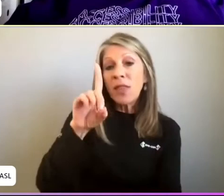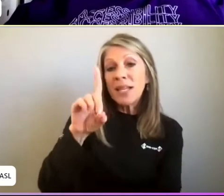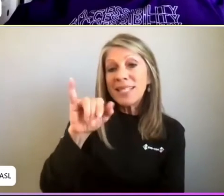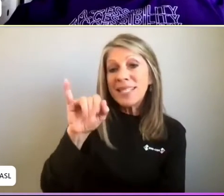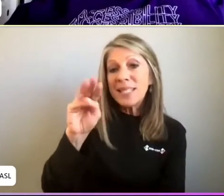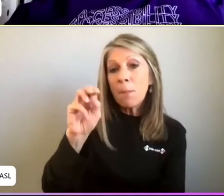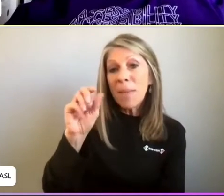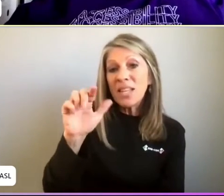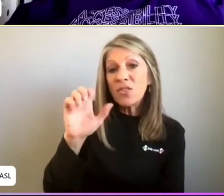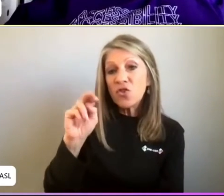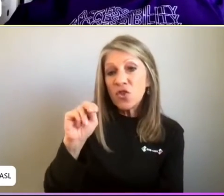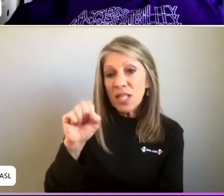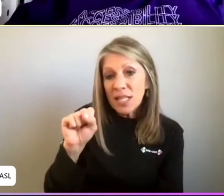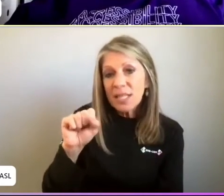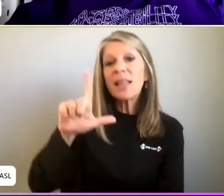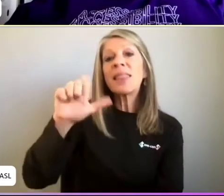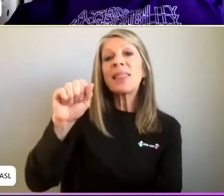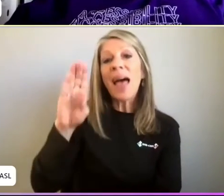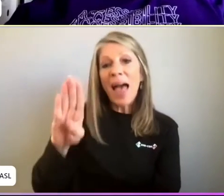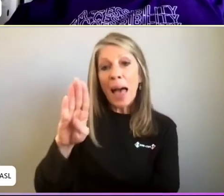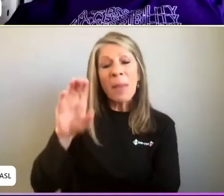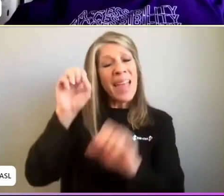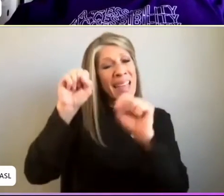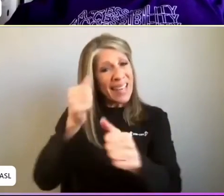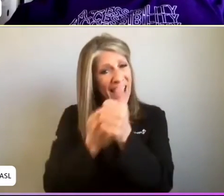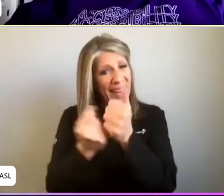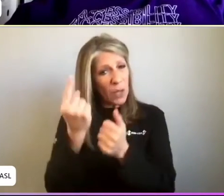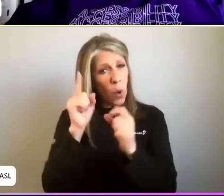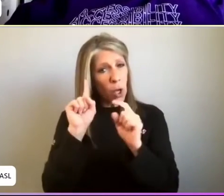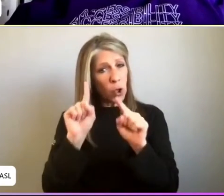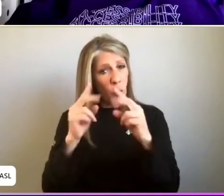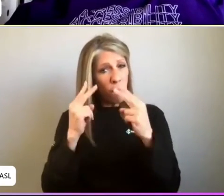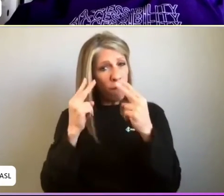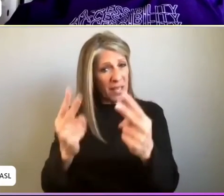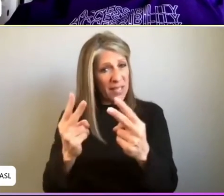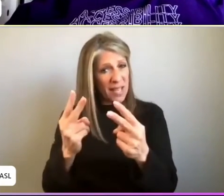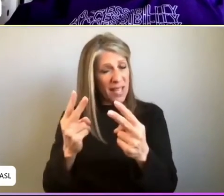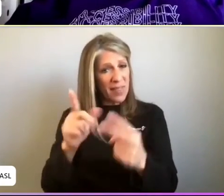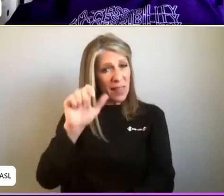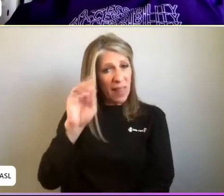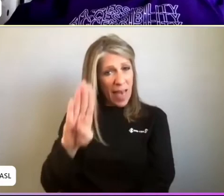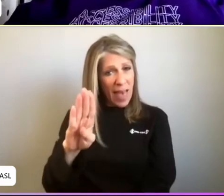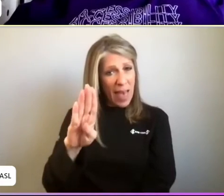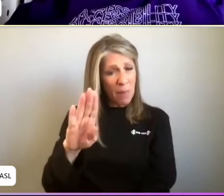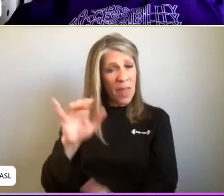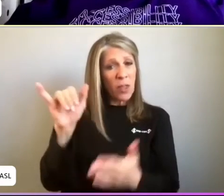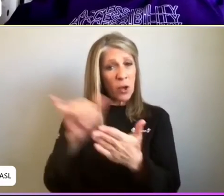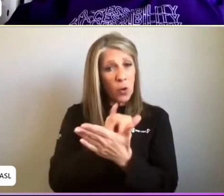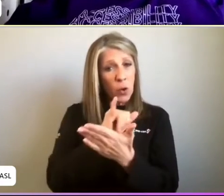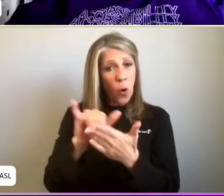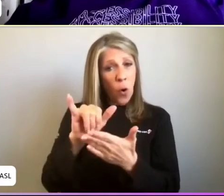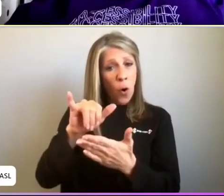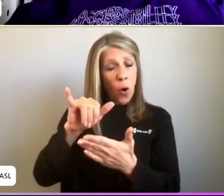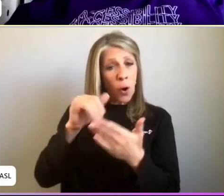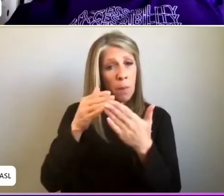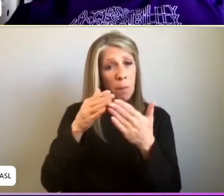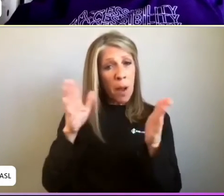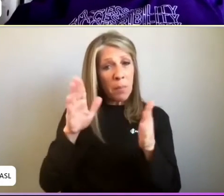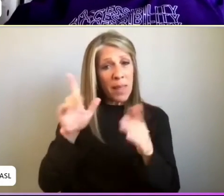[>>] Awesome, thank you. People are so excited about this. They wanna know about the dimensions lab, and can